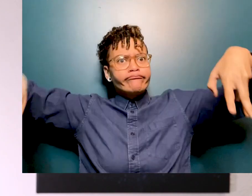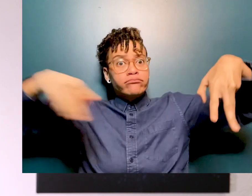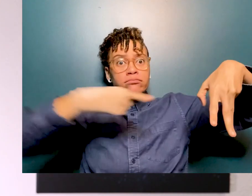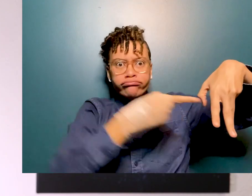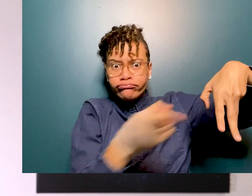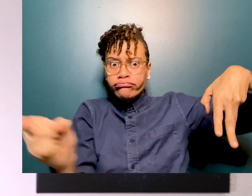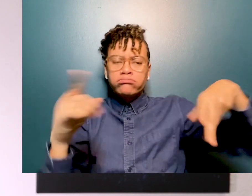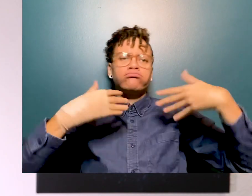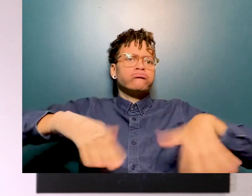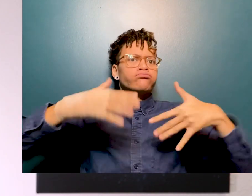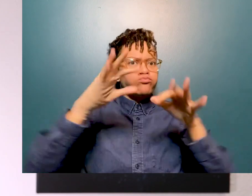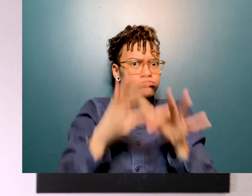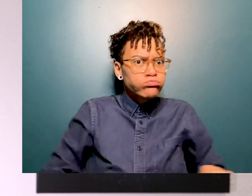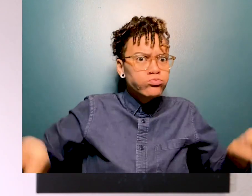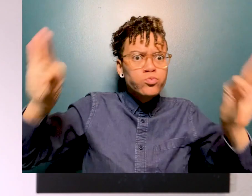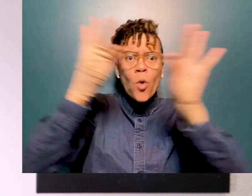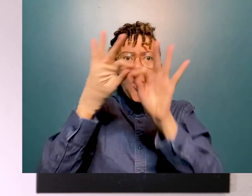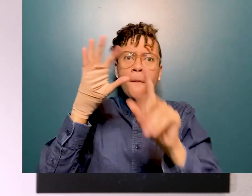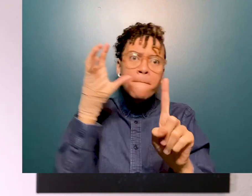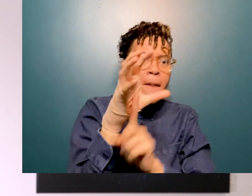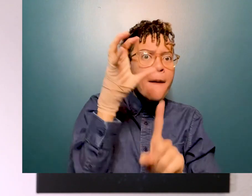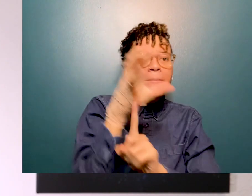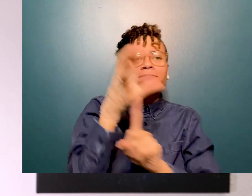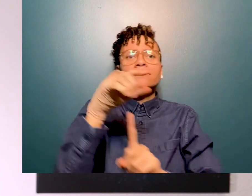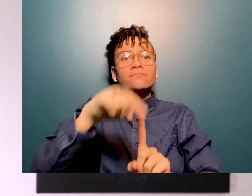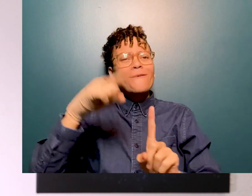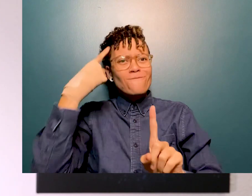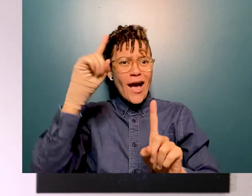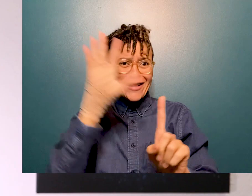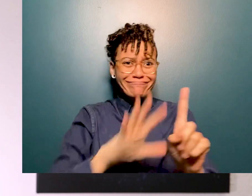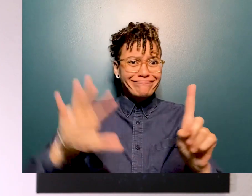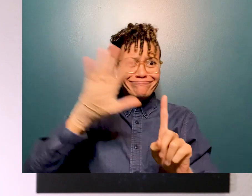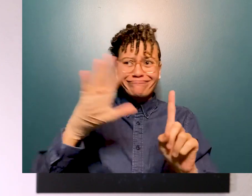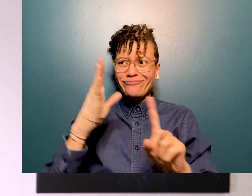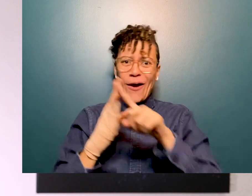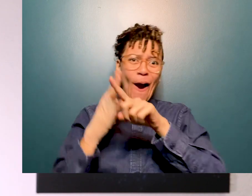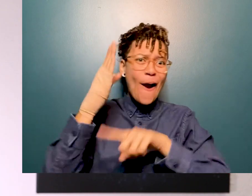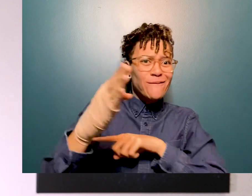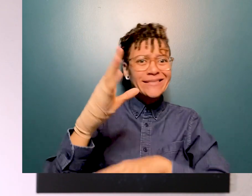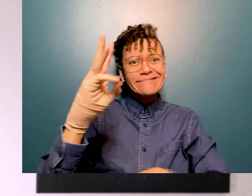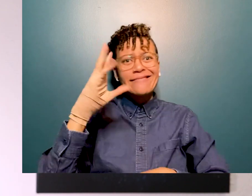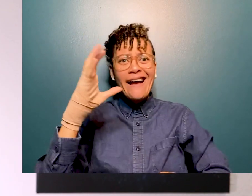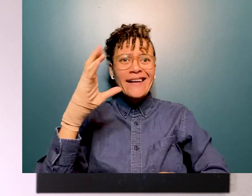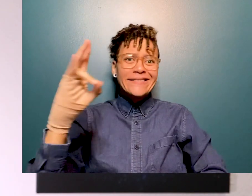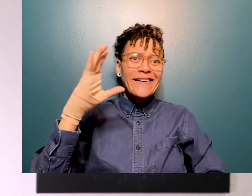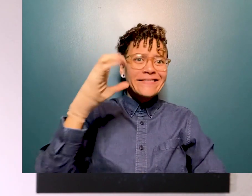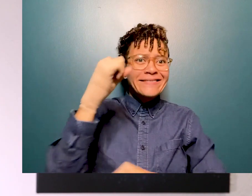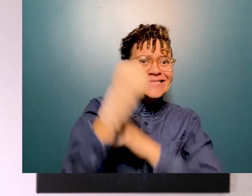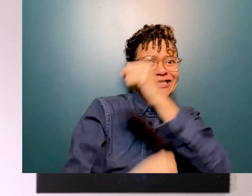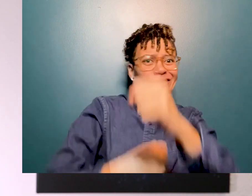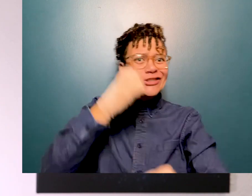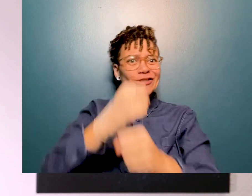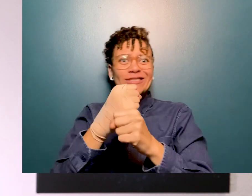division for the first six or seven hundred years of the practice of Western astrology,